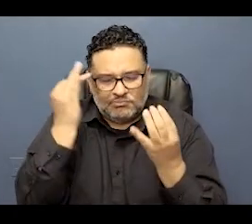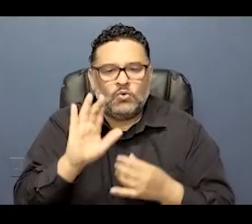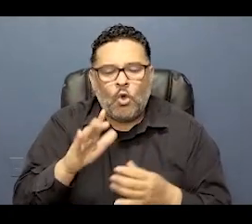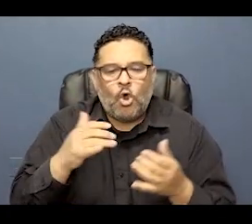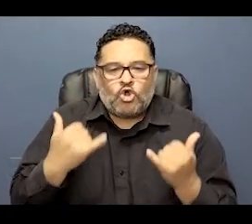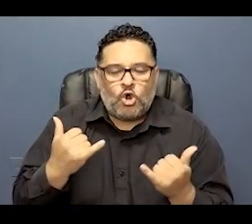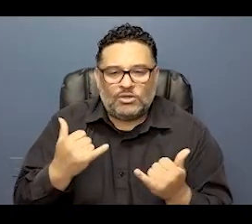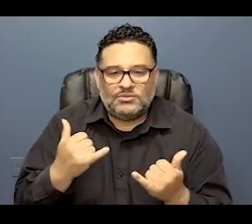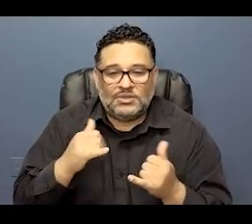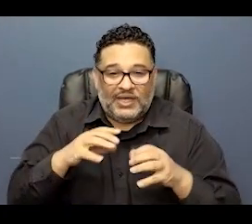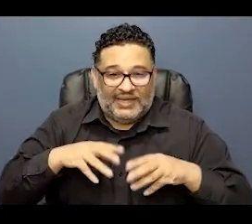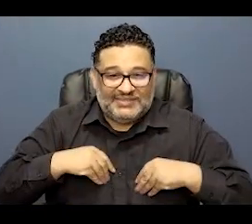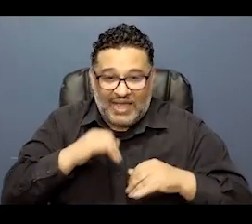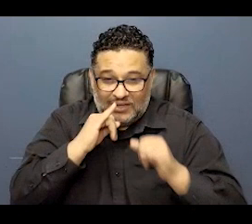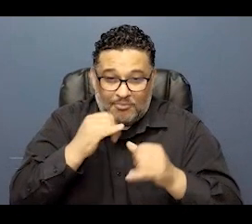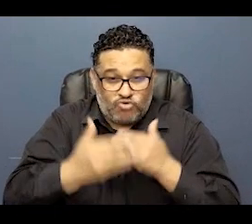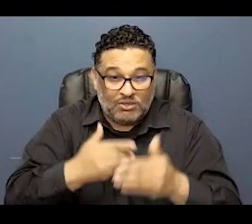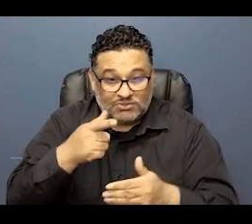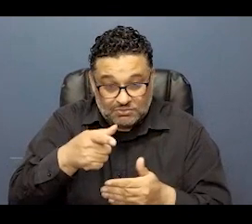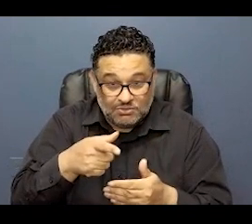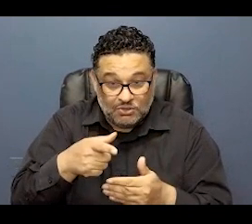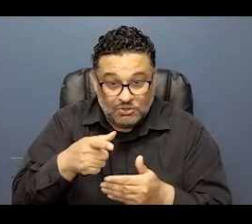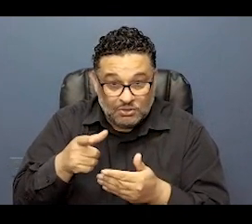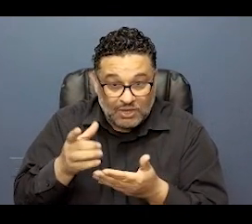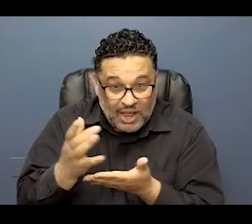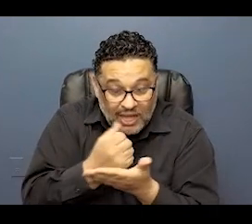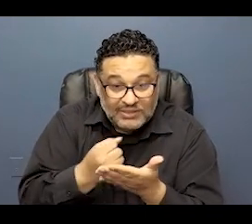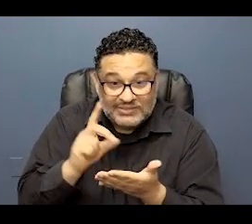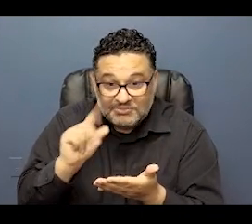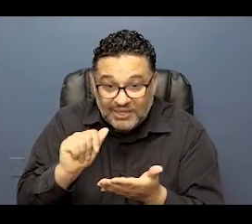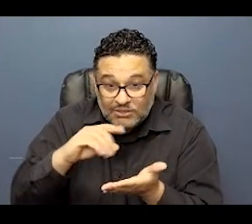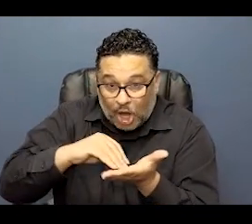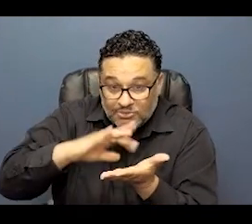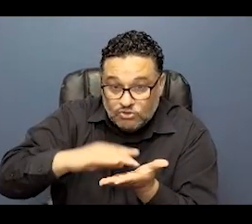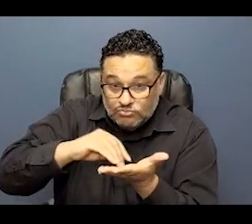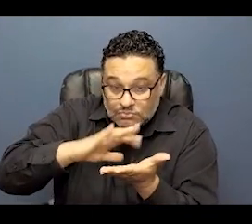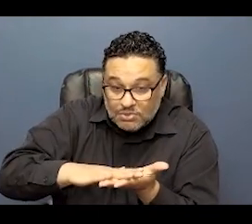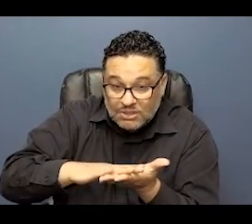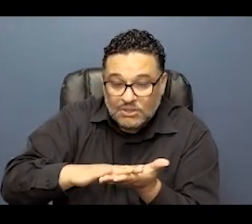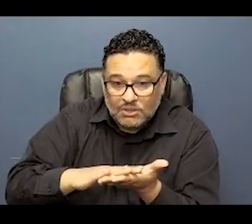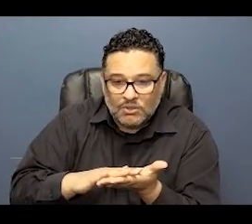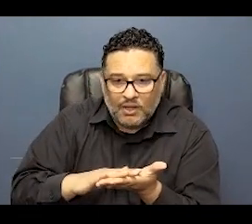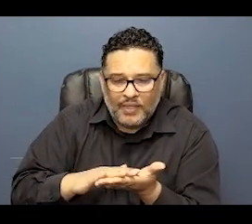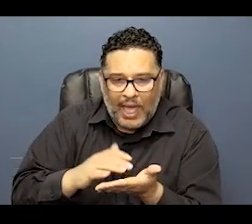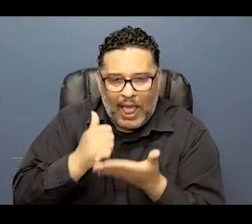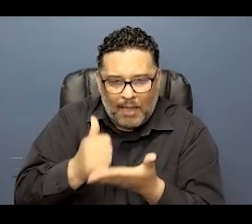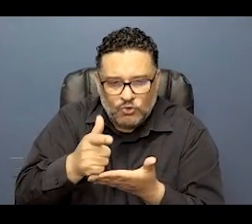capturing disability documentation in a way that informs individualized services – or